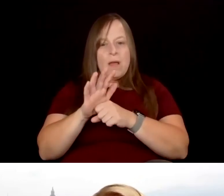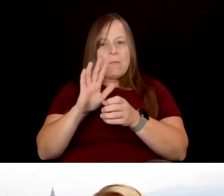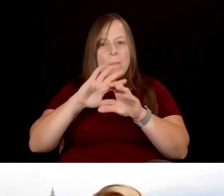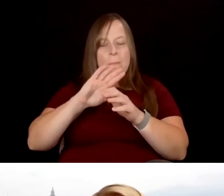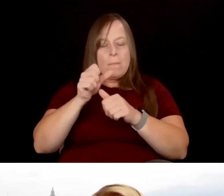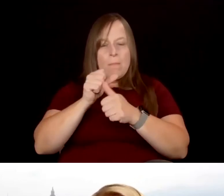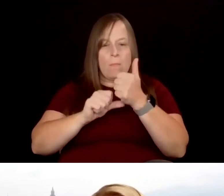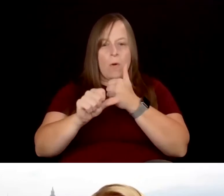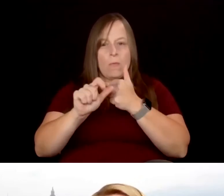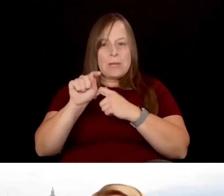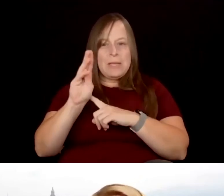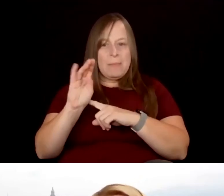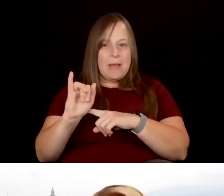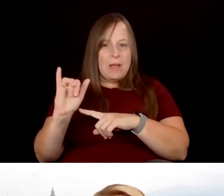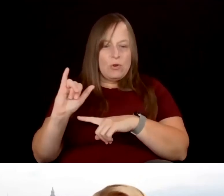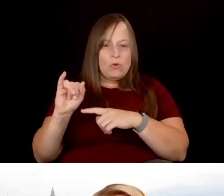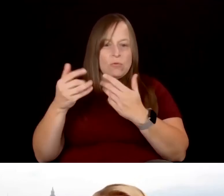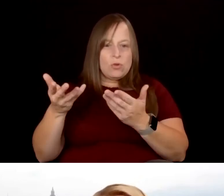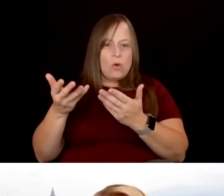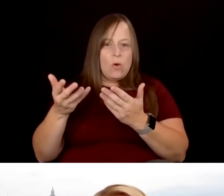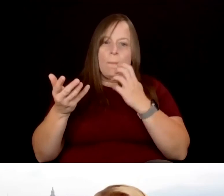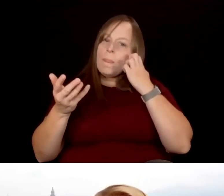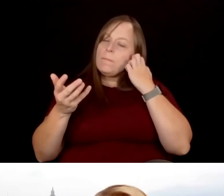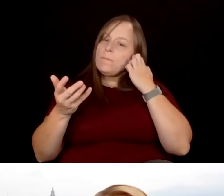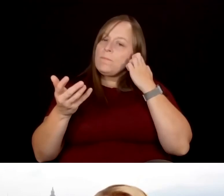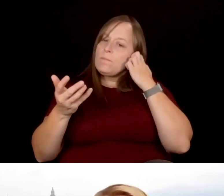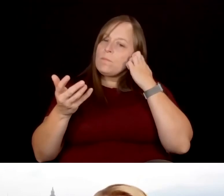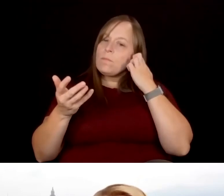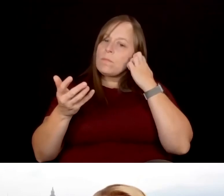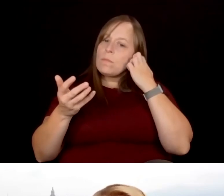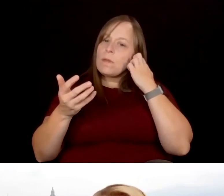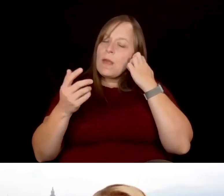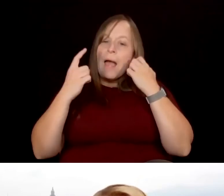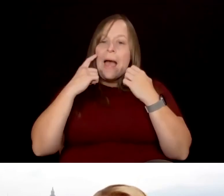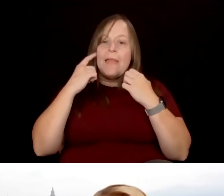with traumatic brain injuries, as well, that are veterans. So I think that's gonna be one of our next